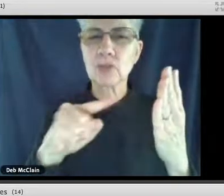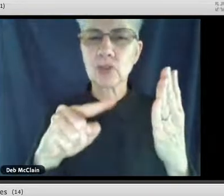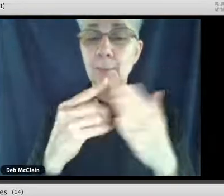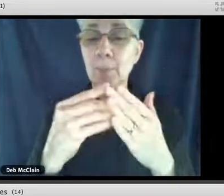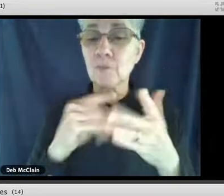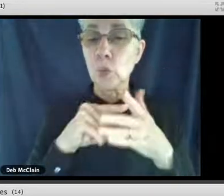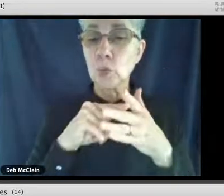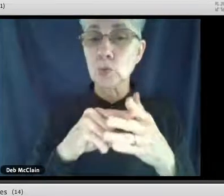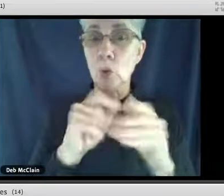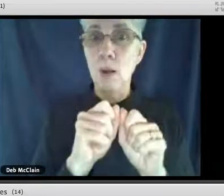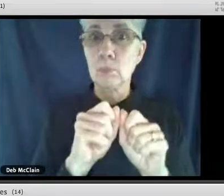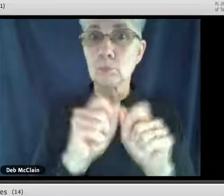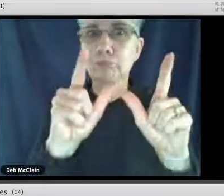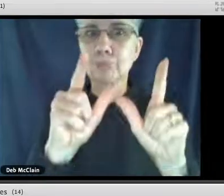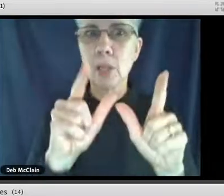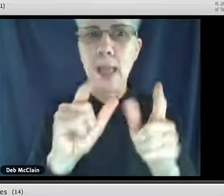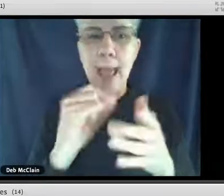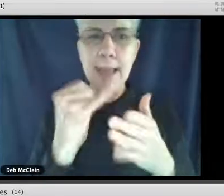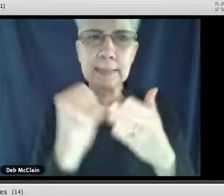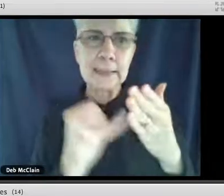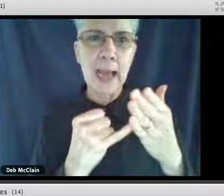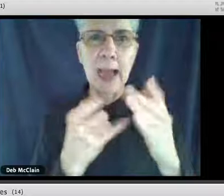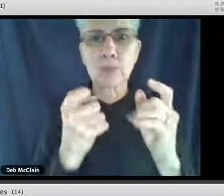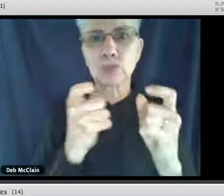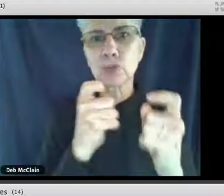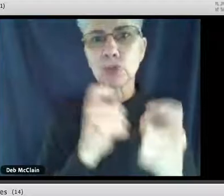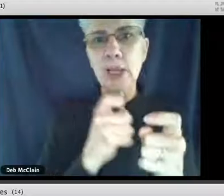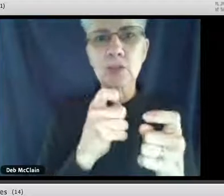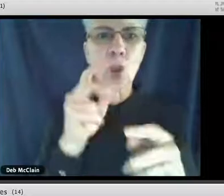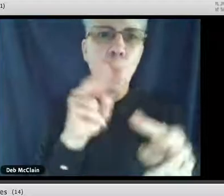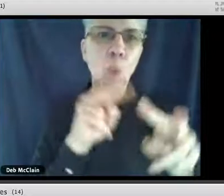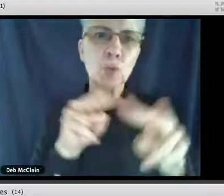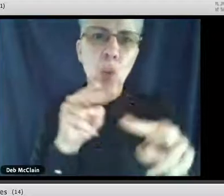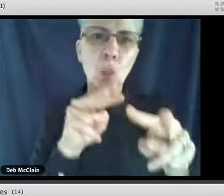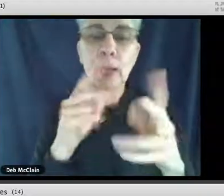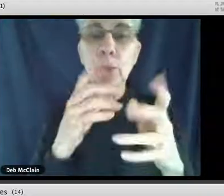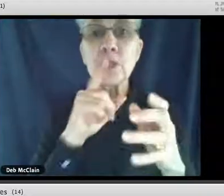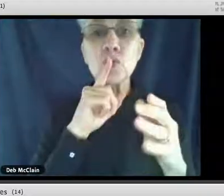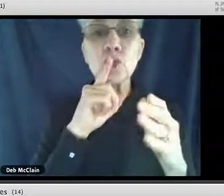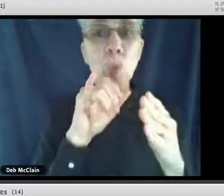when you start looking at your redesign what you're going to look at. You want to make sure accessibility,